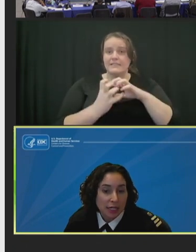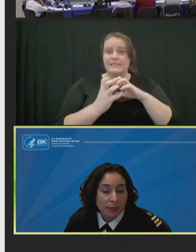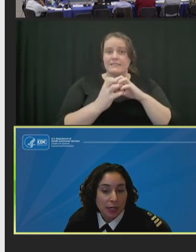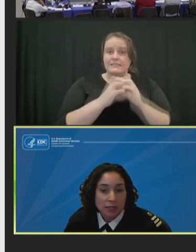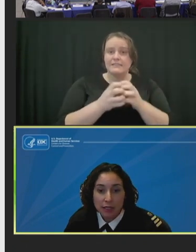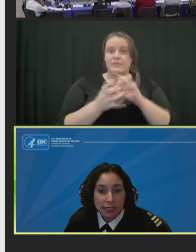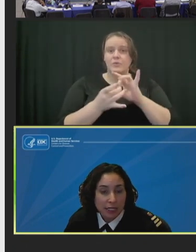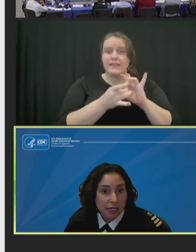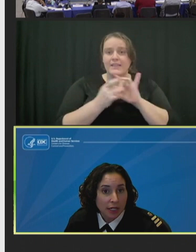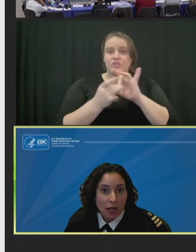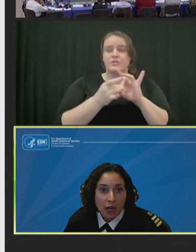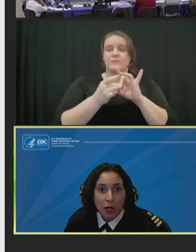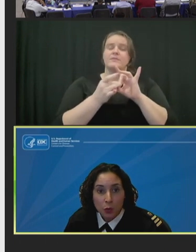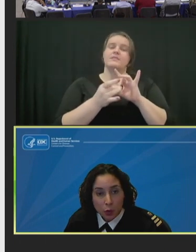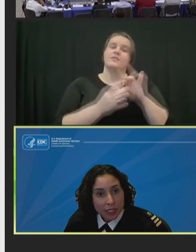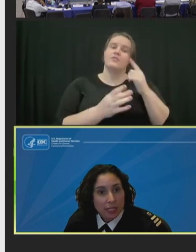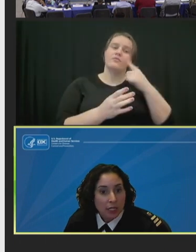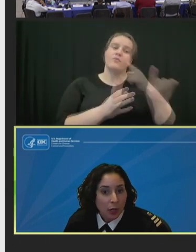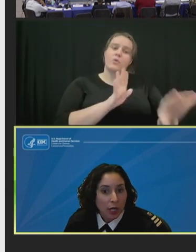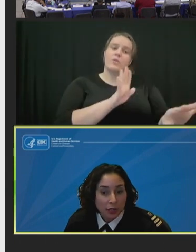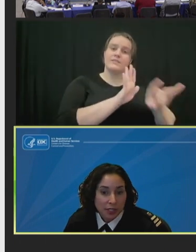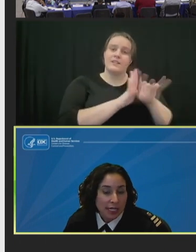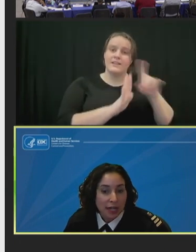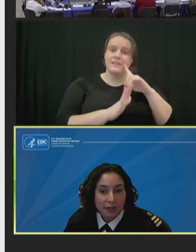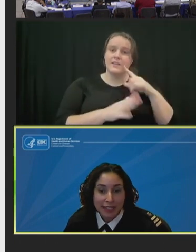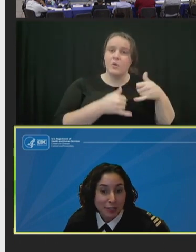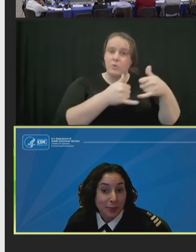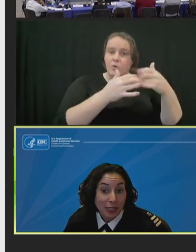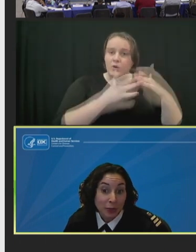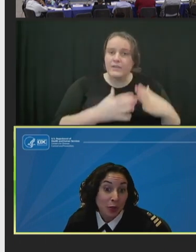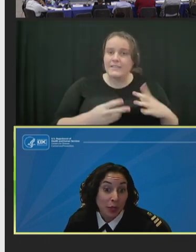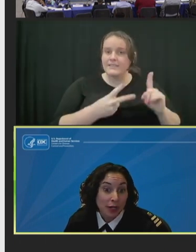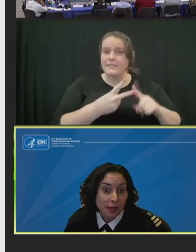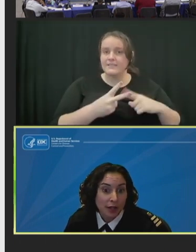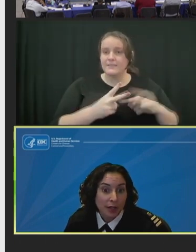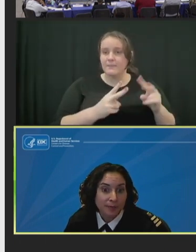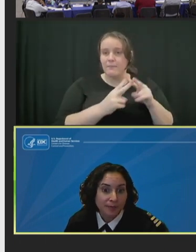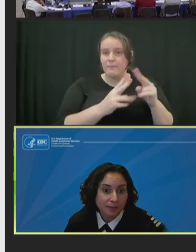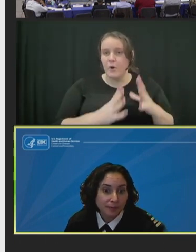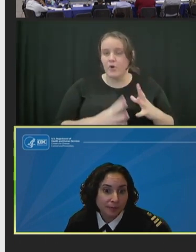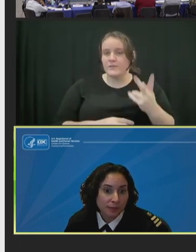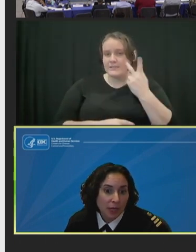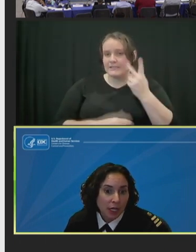among selected awardees and partners and how they interplayed with one another.